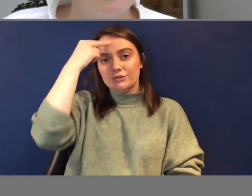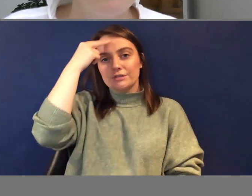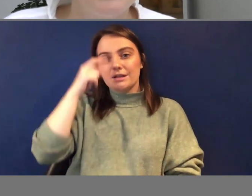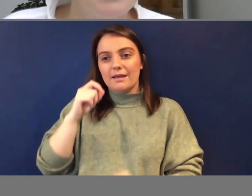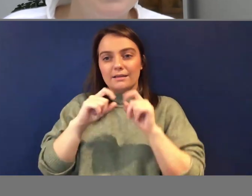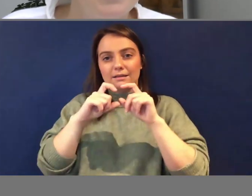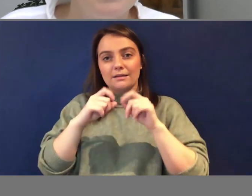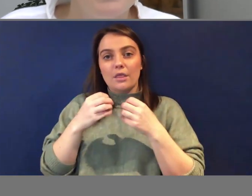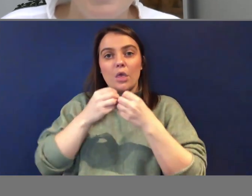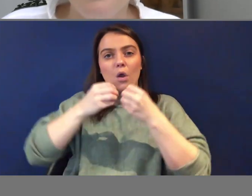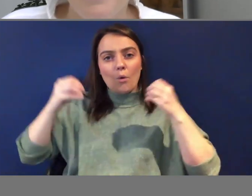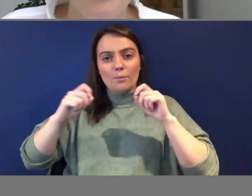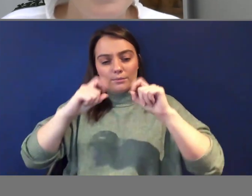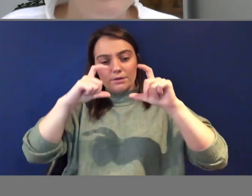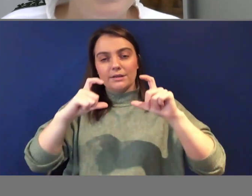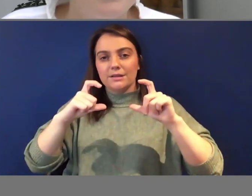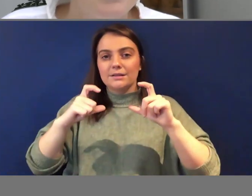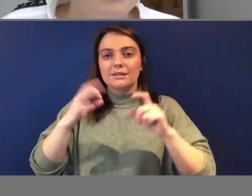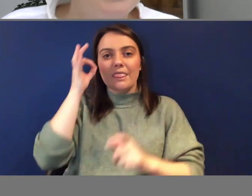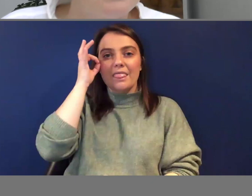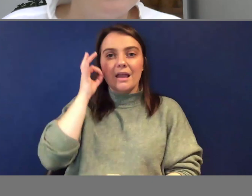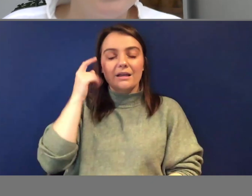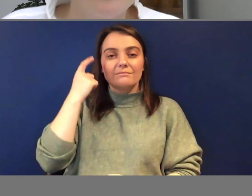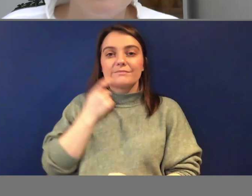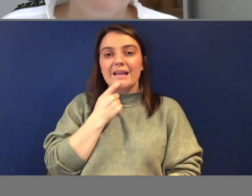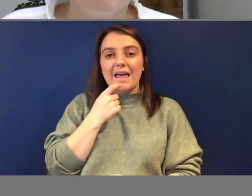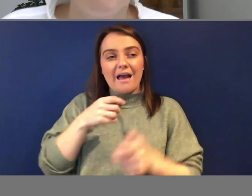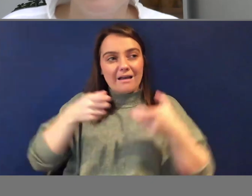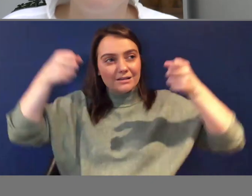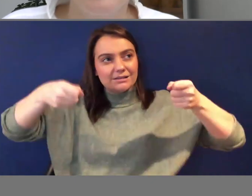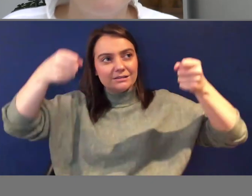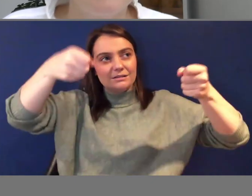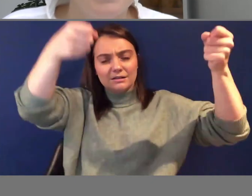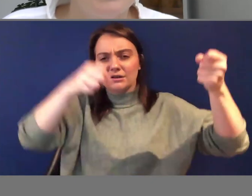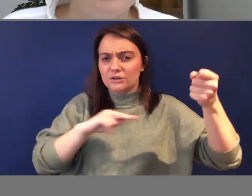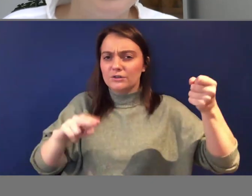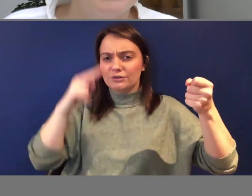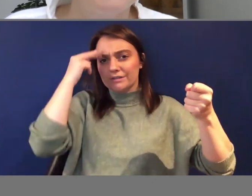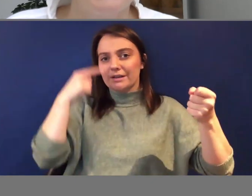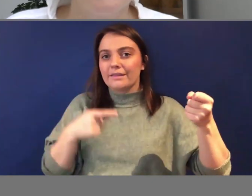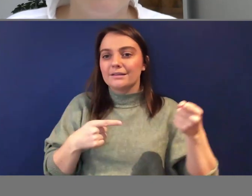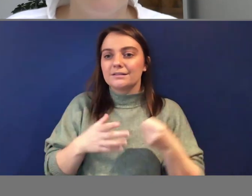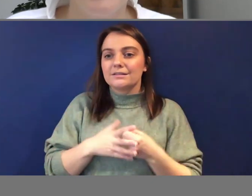the openness the glass balustrade either side and the only verb I can say is she's skedaddled from